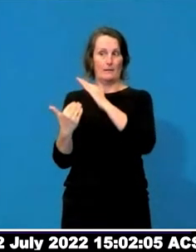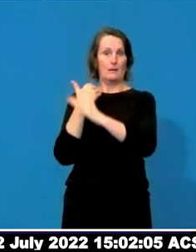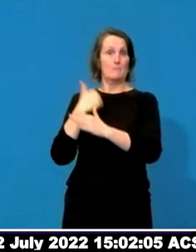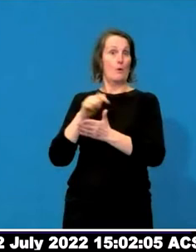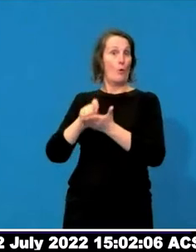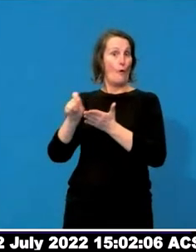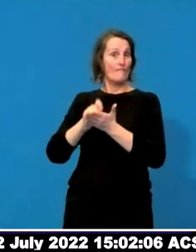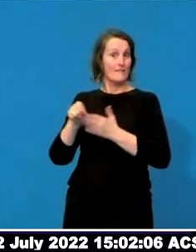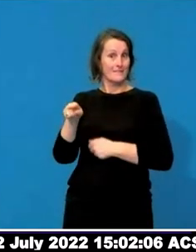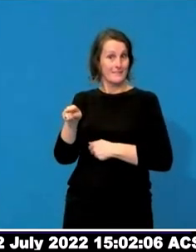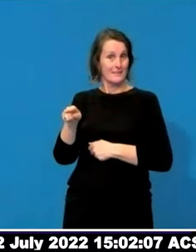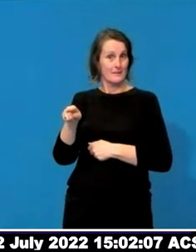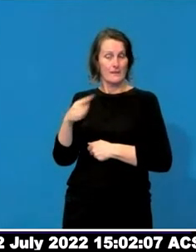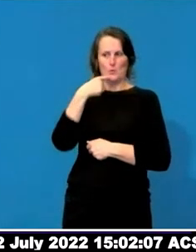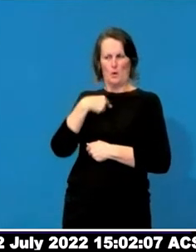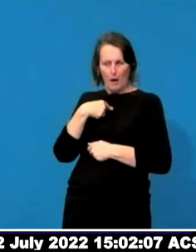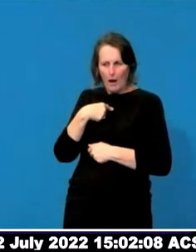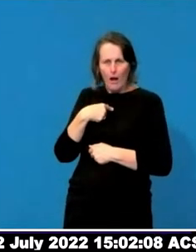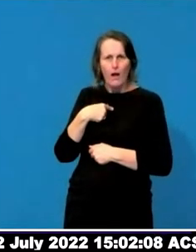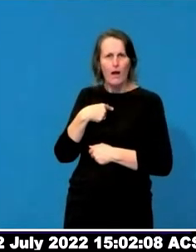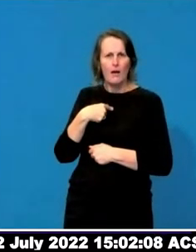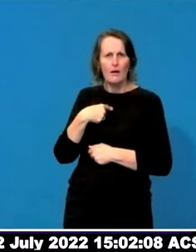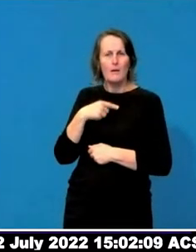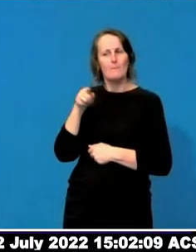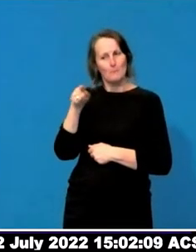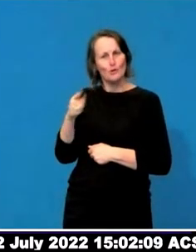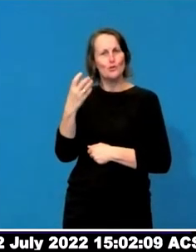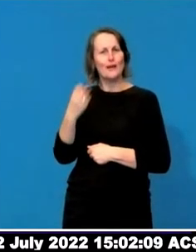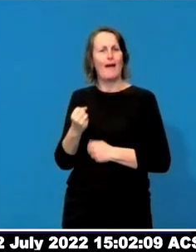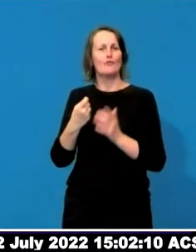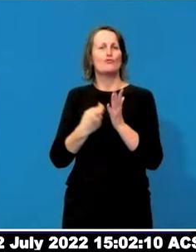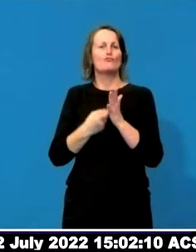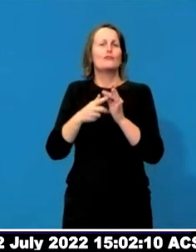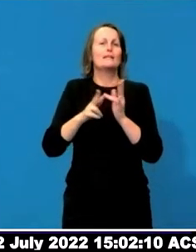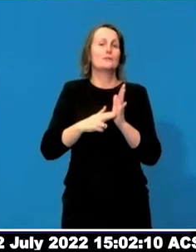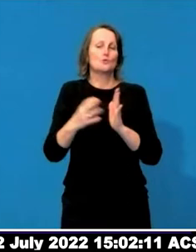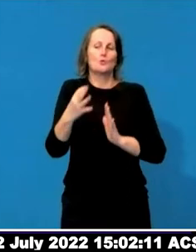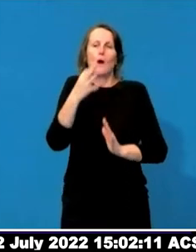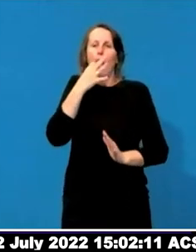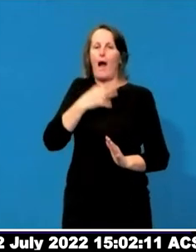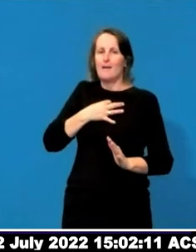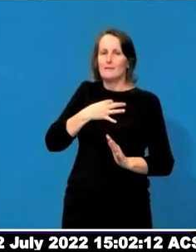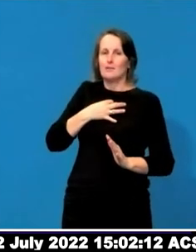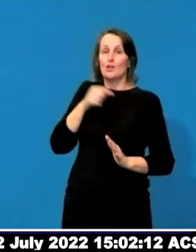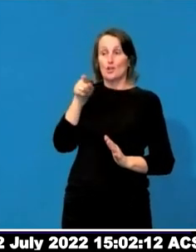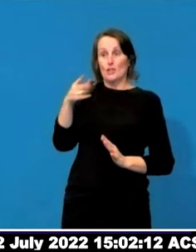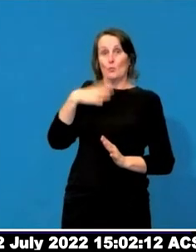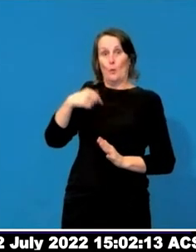But it was - like I said, she had an underlying reason for being there, and that was for me to support her to do her job.